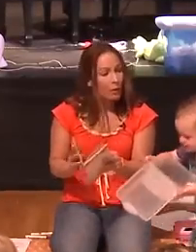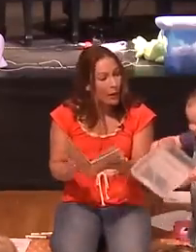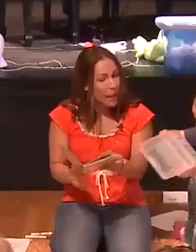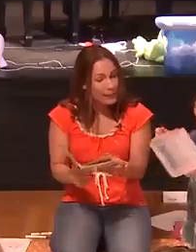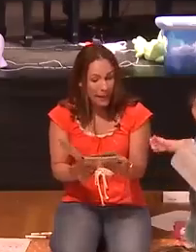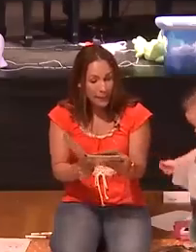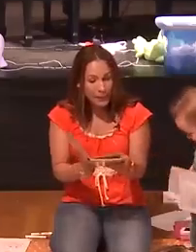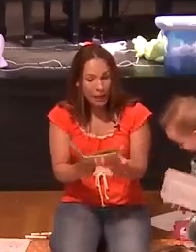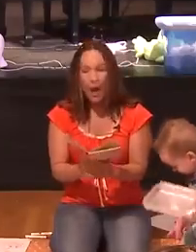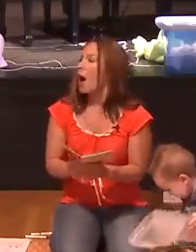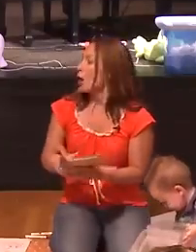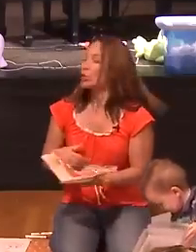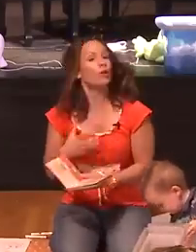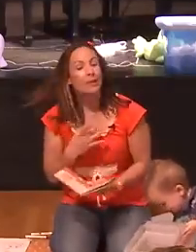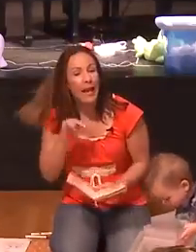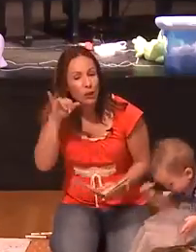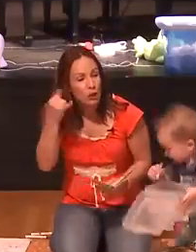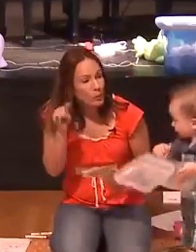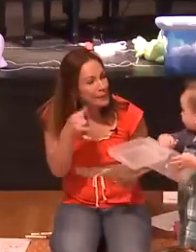Crayons! Yup that's right. Do you LIKE JUICE?